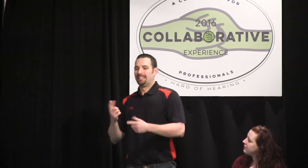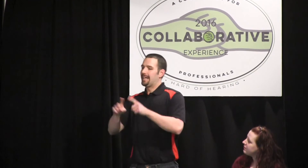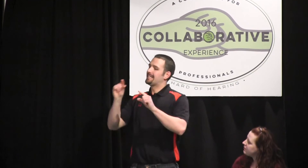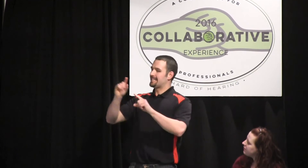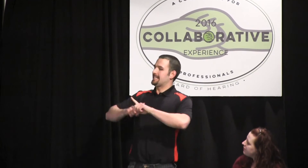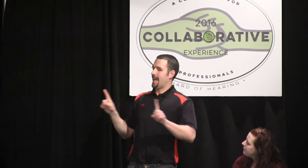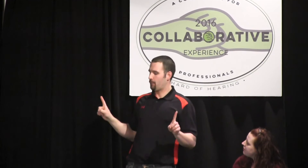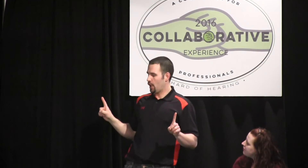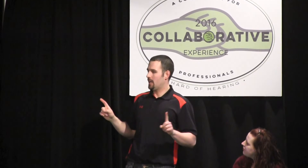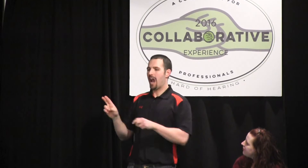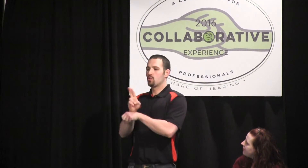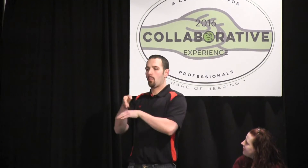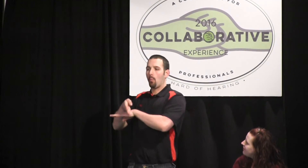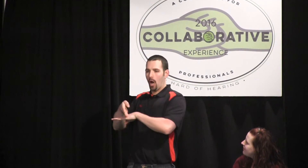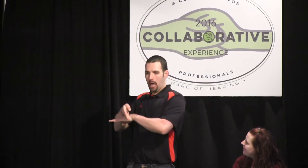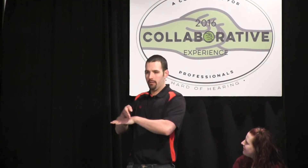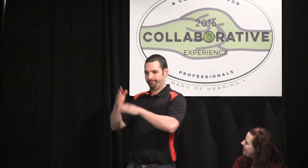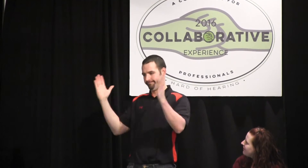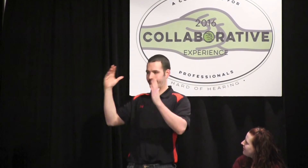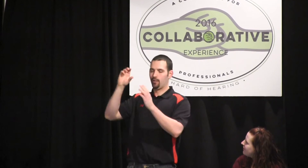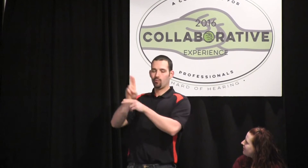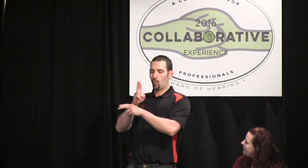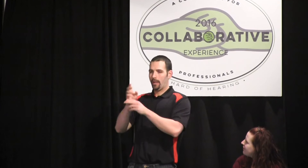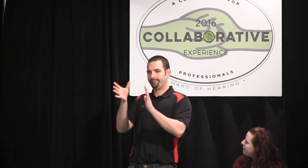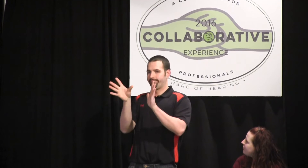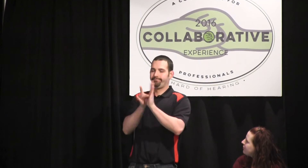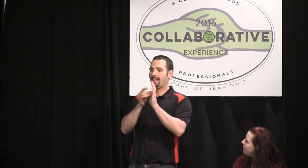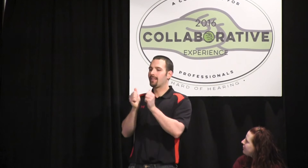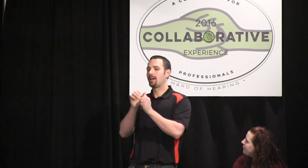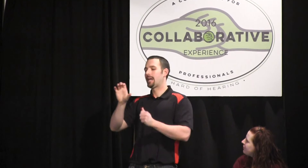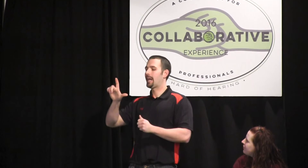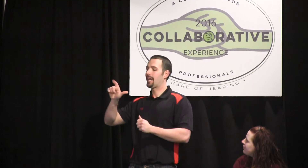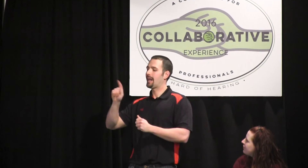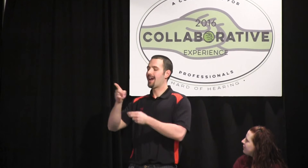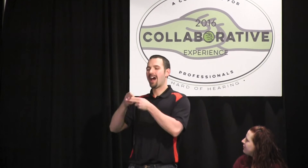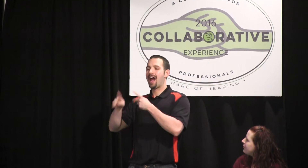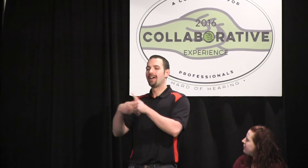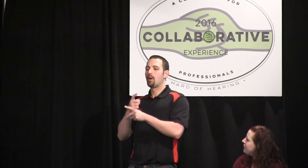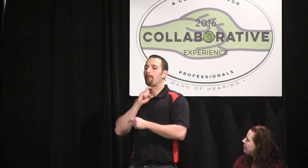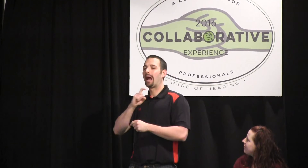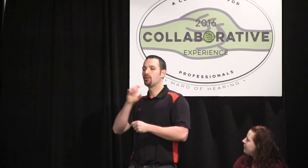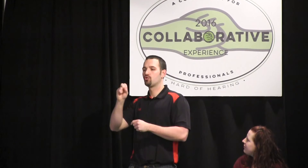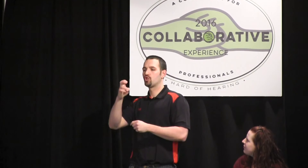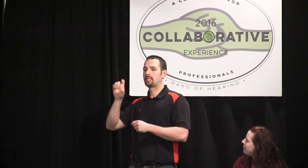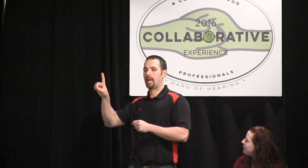all the door frames here. But it's a little bit different. We use different Wood, kinds of laminate,